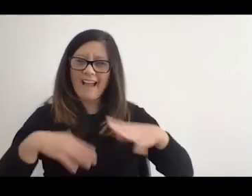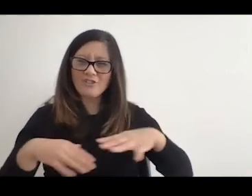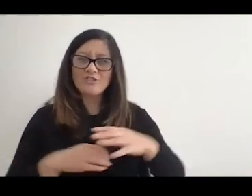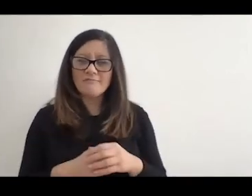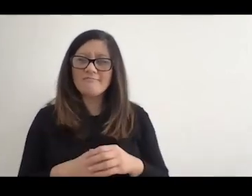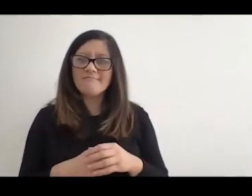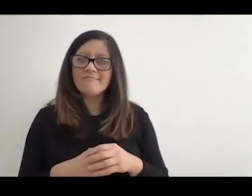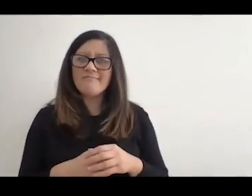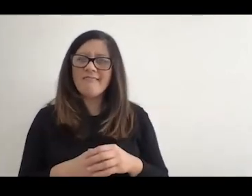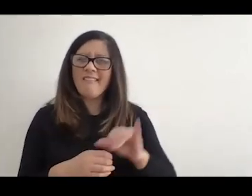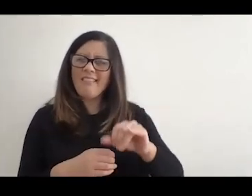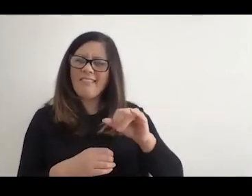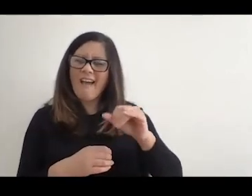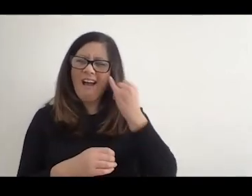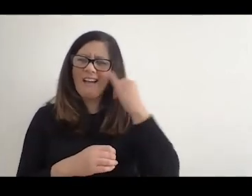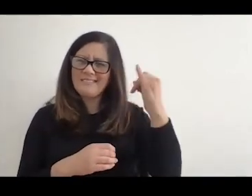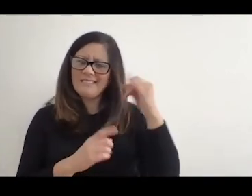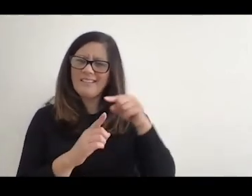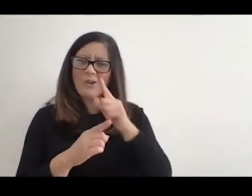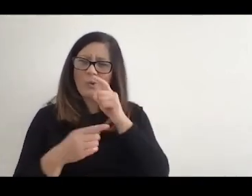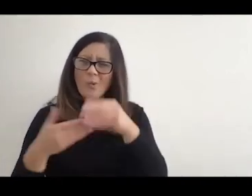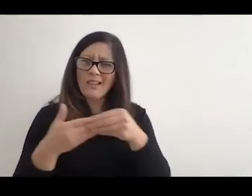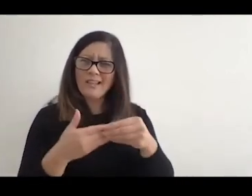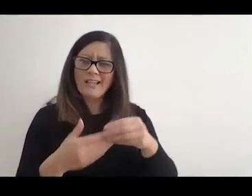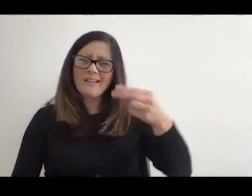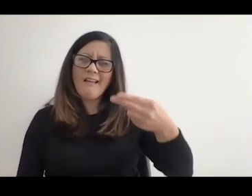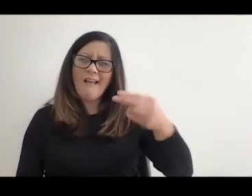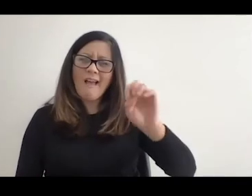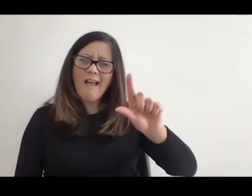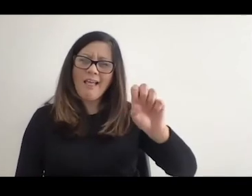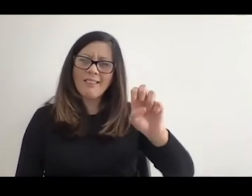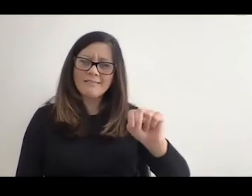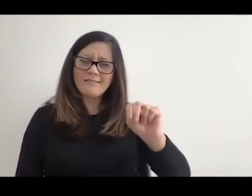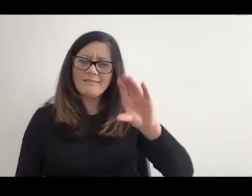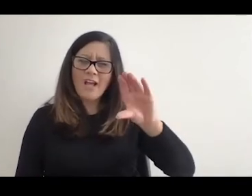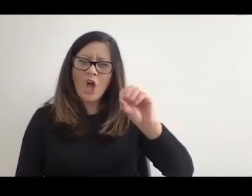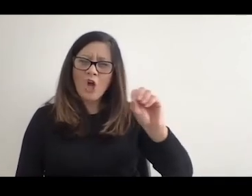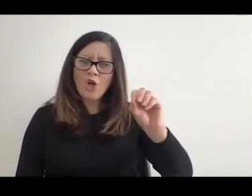was spearheaded by Helen Cookman, not alone. There were a lot of people that were